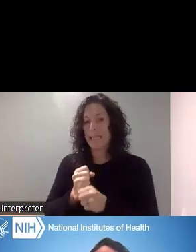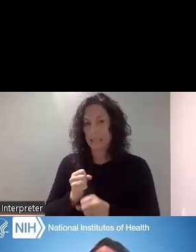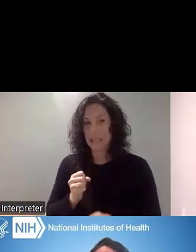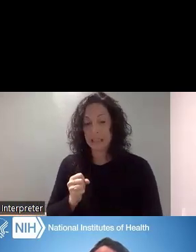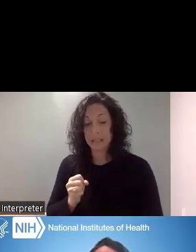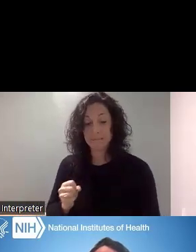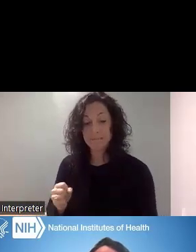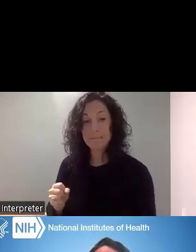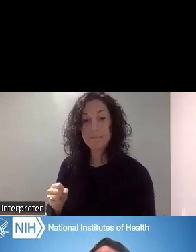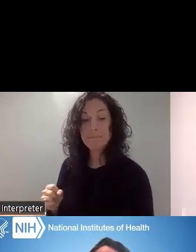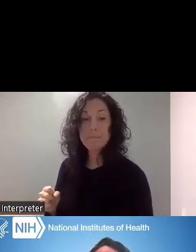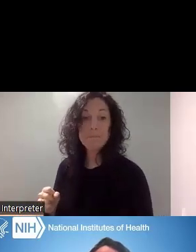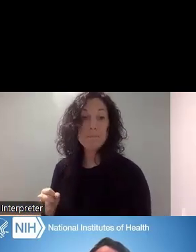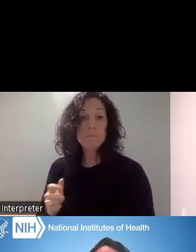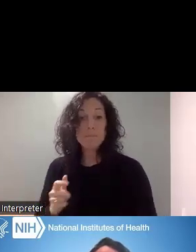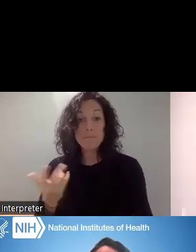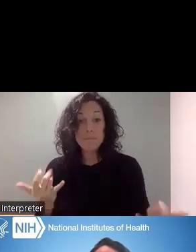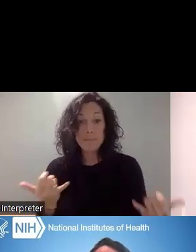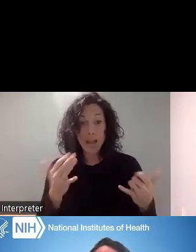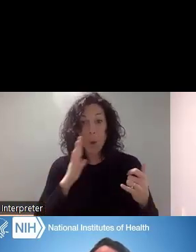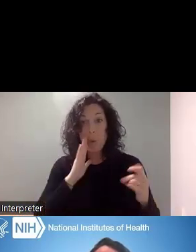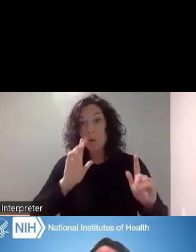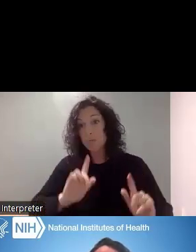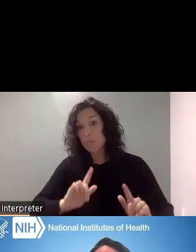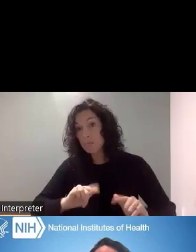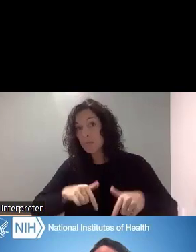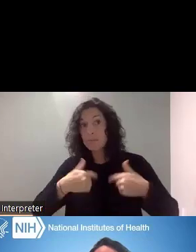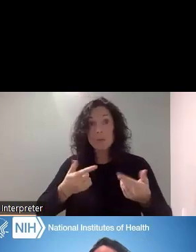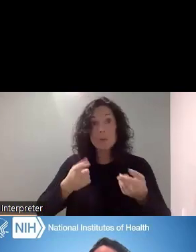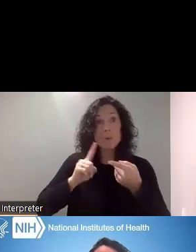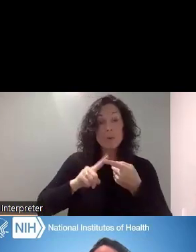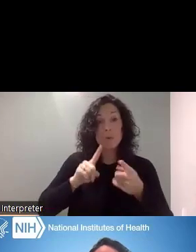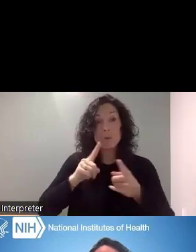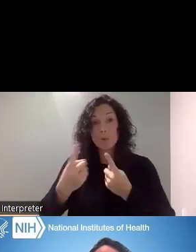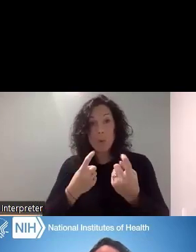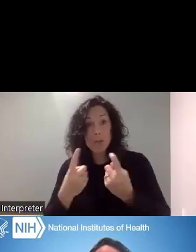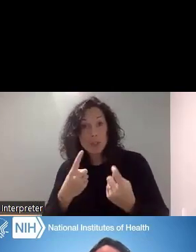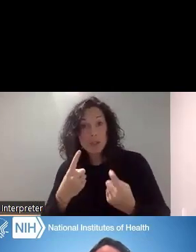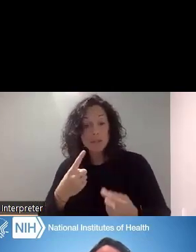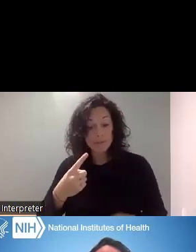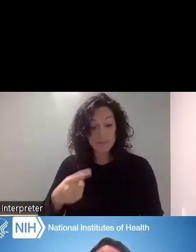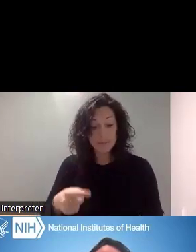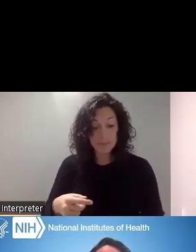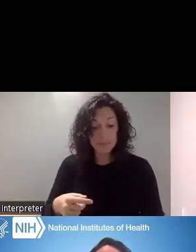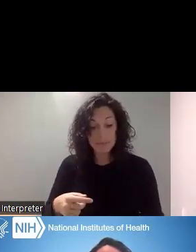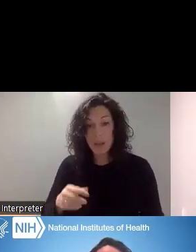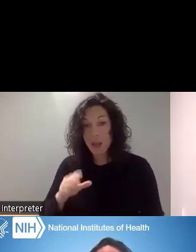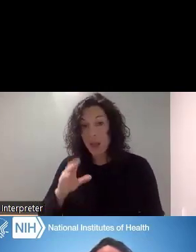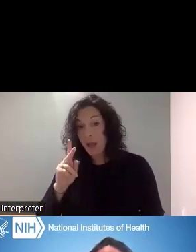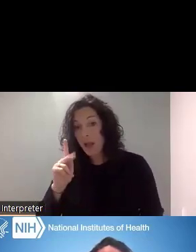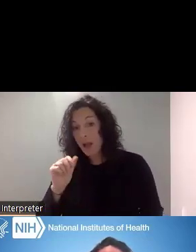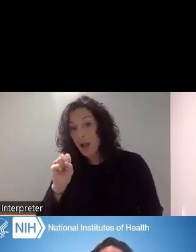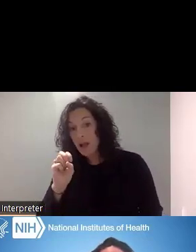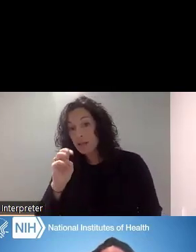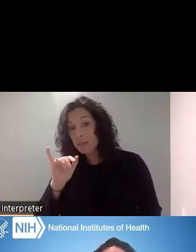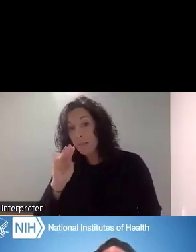And with that, we can open it up to Q and A. I think, Kasima, you're going to help us with some of that.